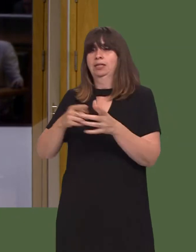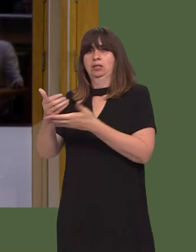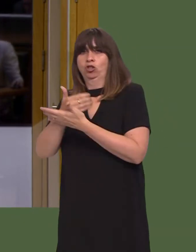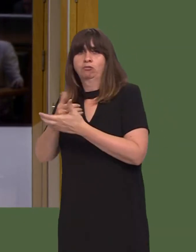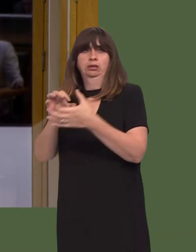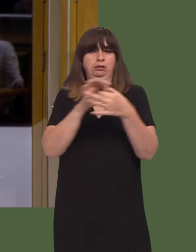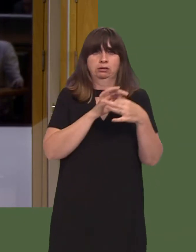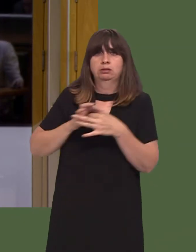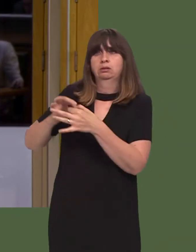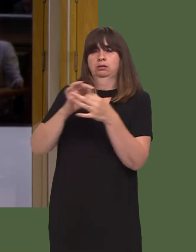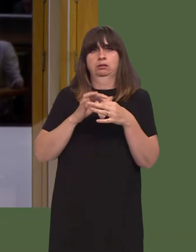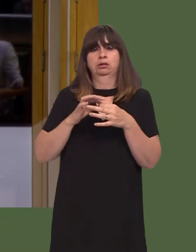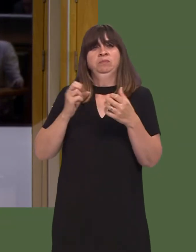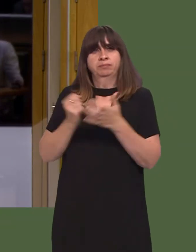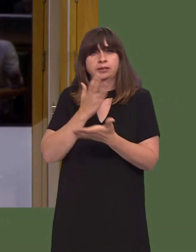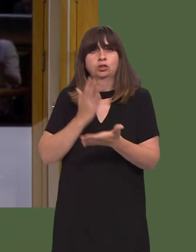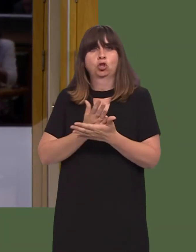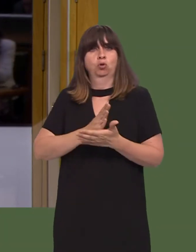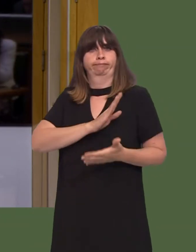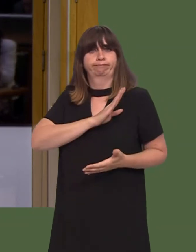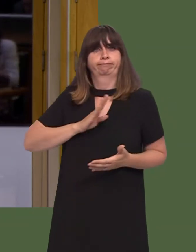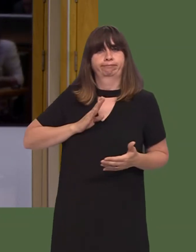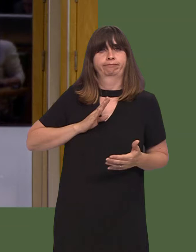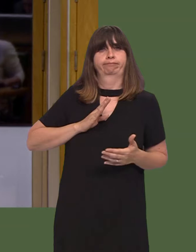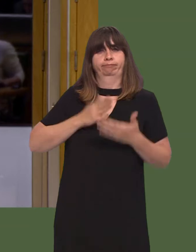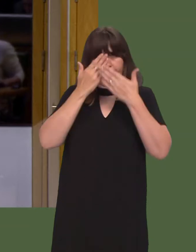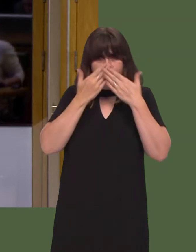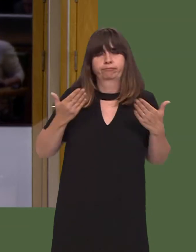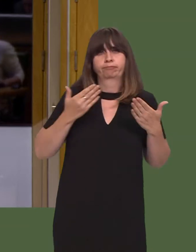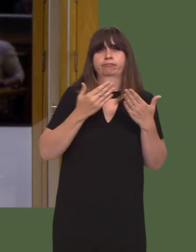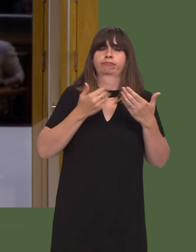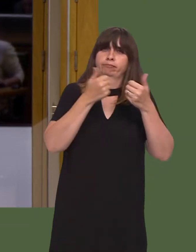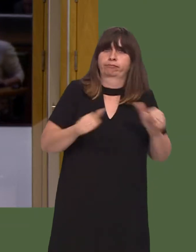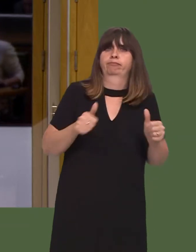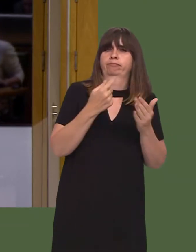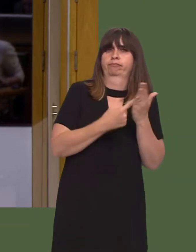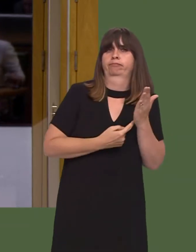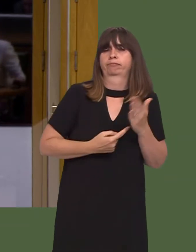agencies to ensure that your armed forces covenant in Wales is fulfilled?